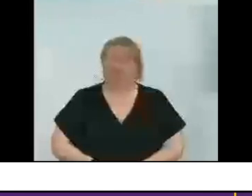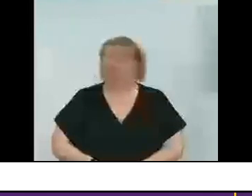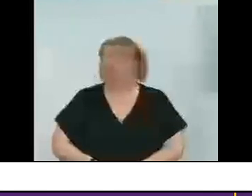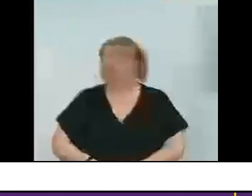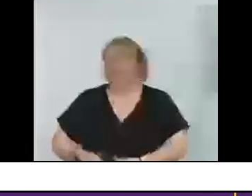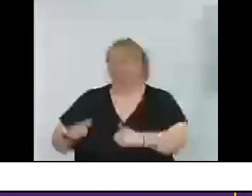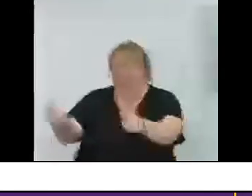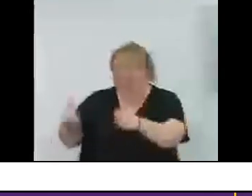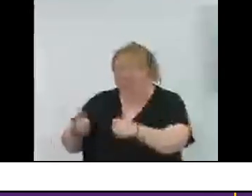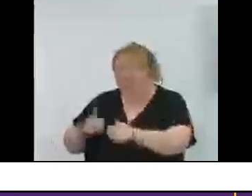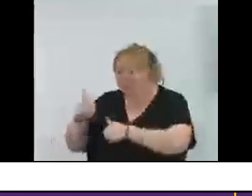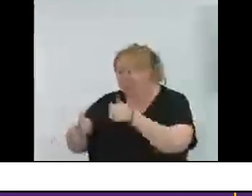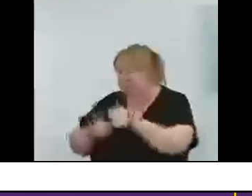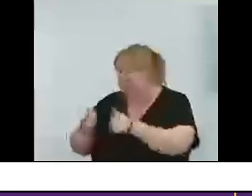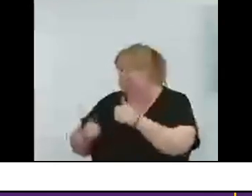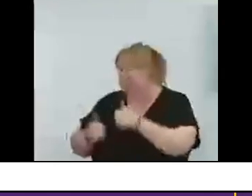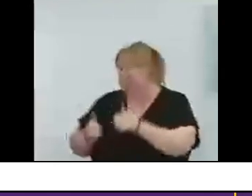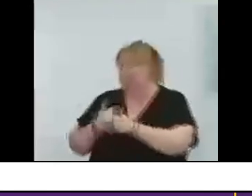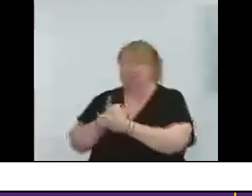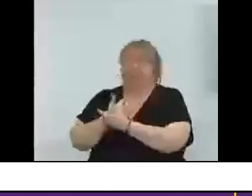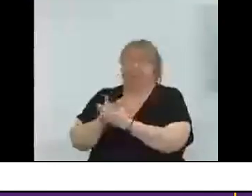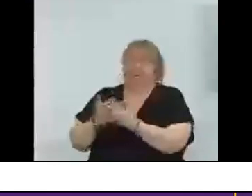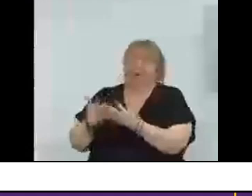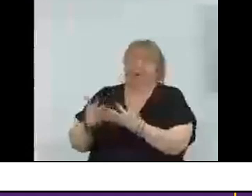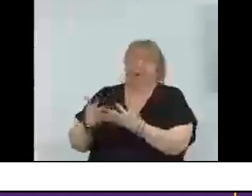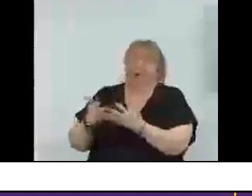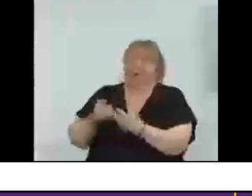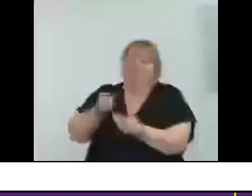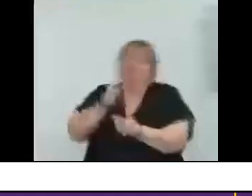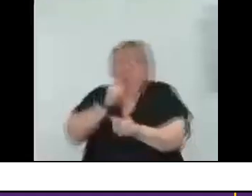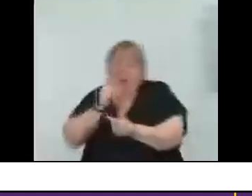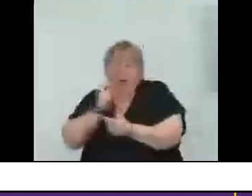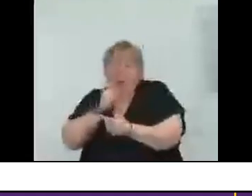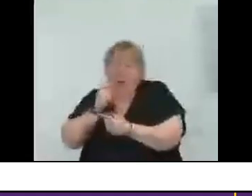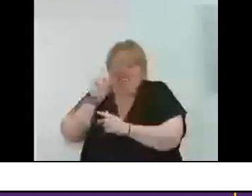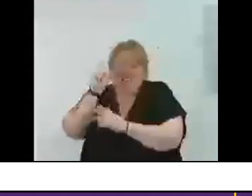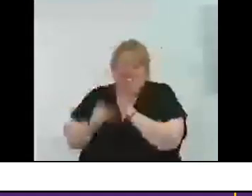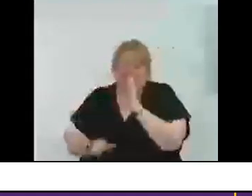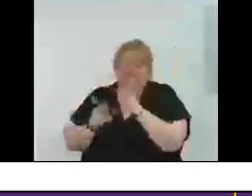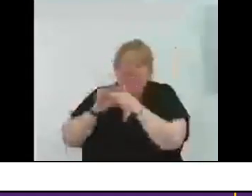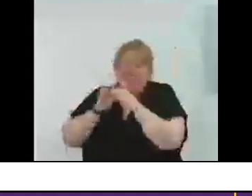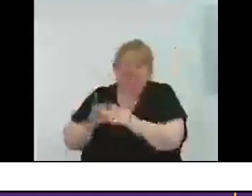Brilliant. Really good. I have heard so many podcasts, disability related podcasts where people